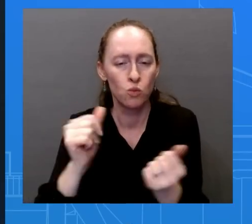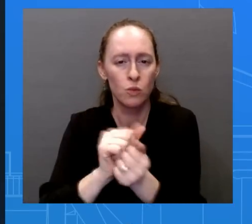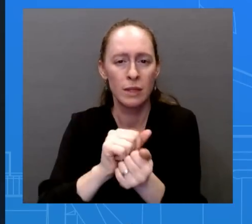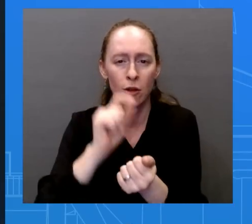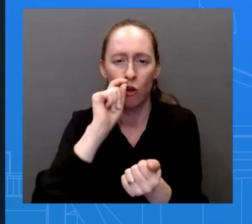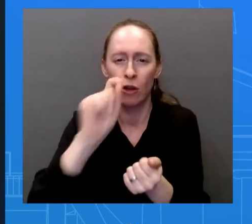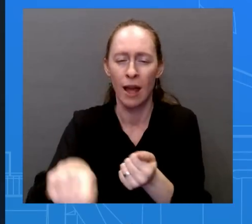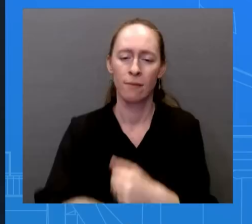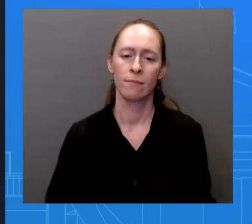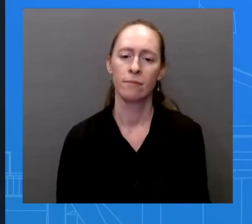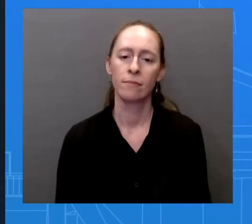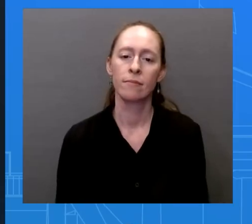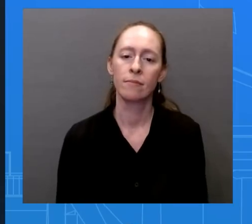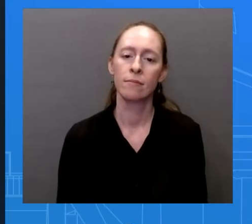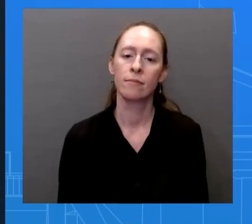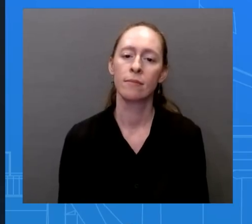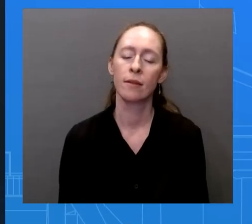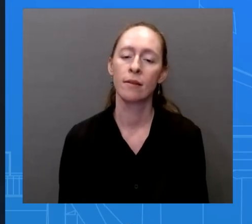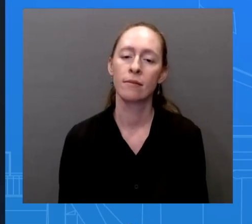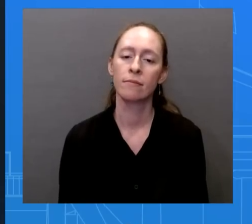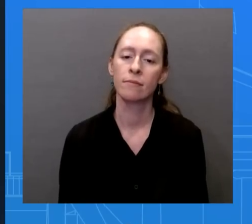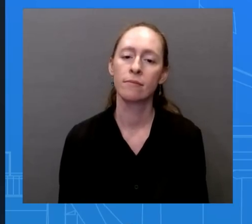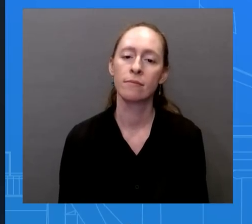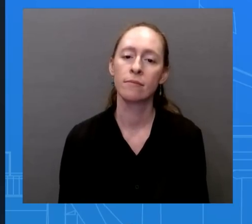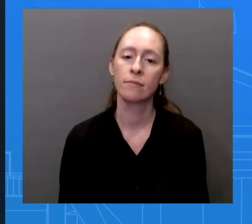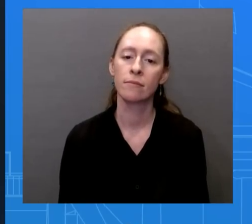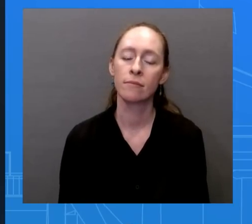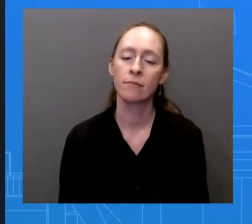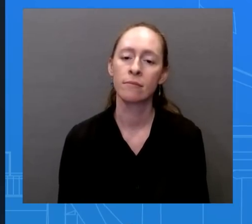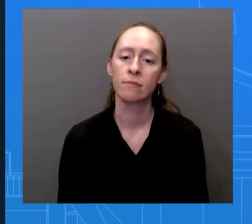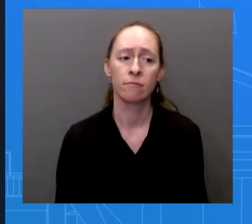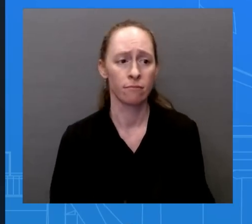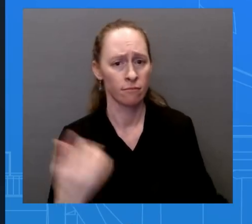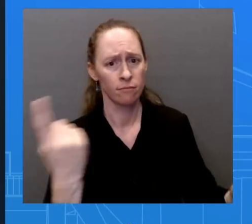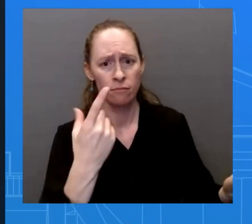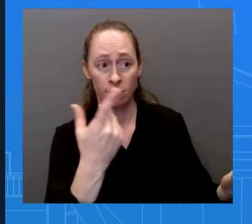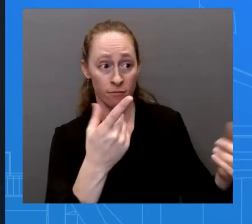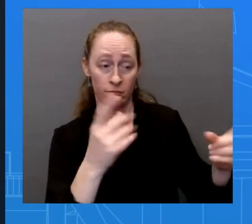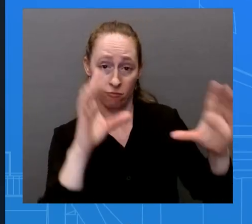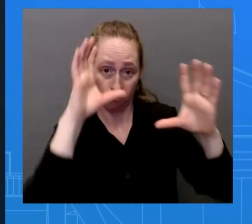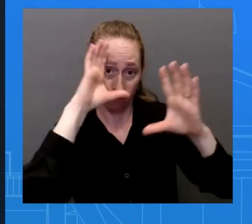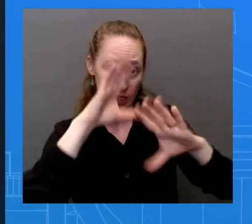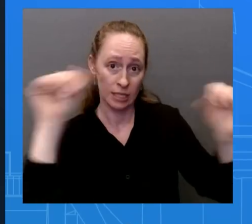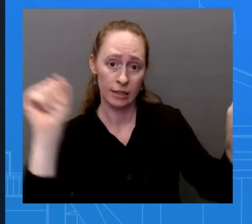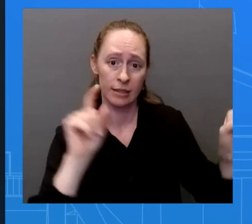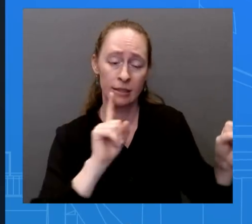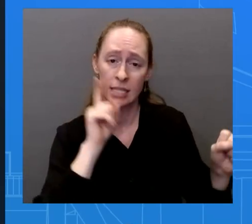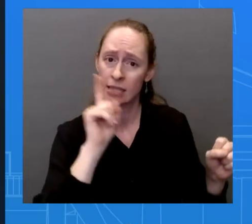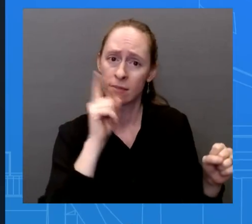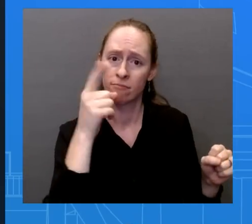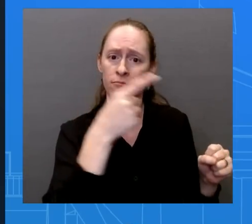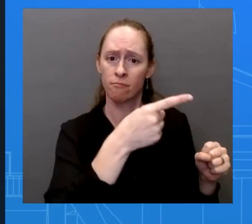readiness for a just peace," which would "include the following elements: respecting the U.N. Charter's protecting